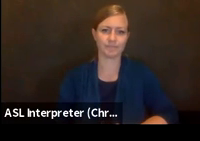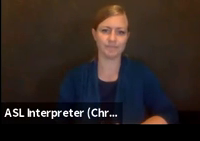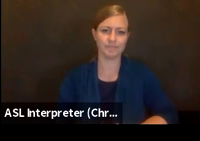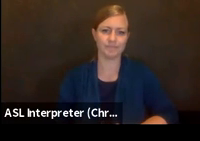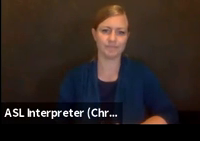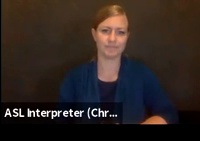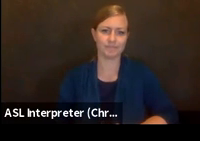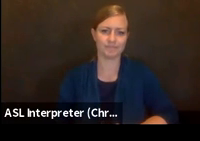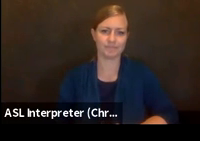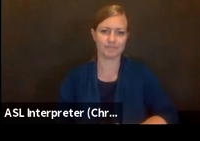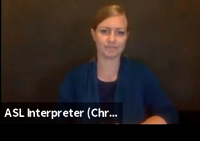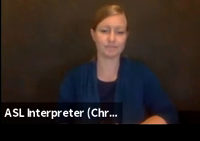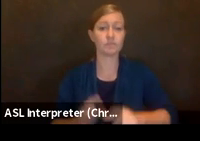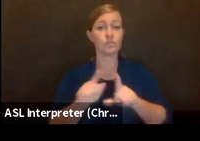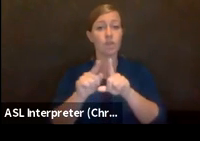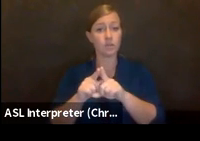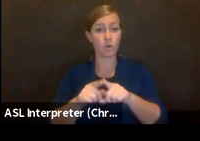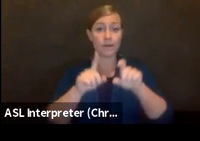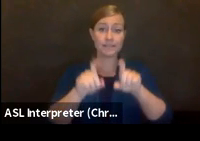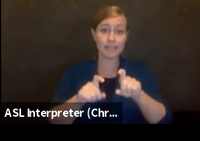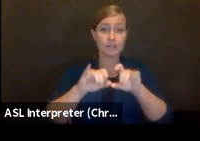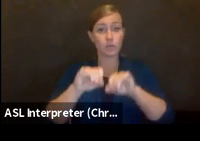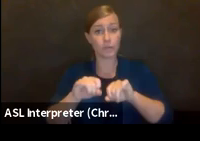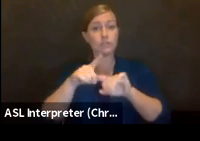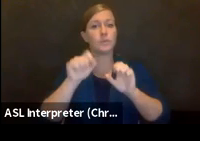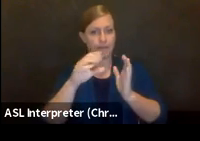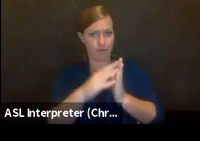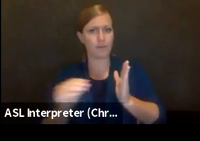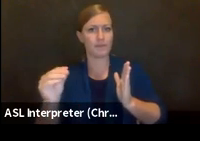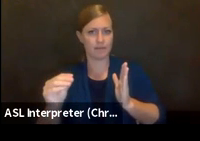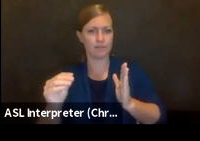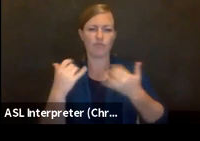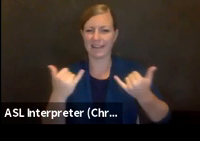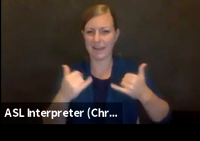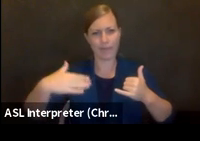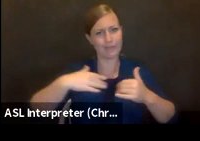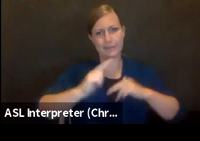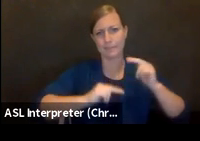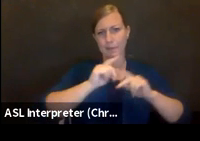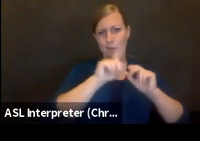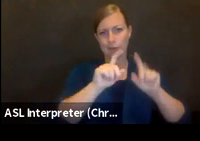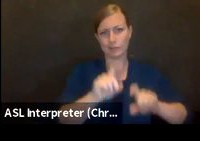ESD 189 - Amy Colburn: You can also copy a tester quiz. So once you have questions. So this is not enabled right now, but you can